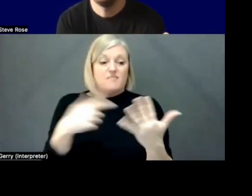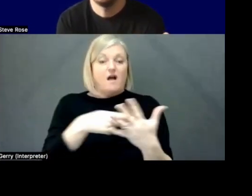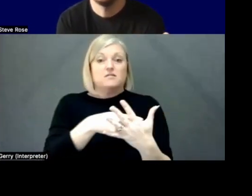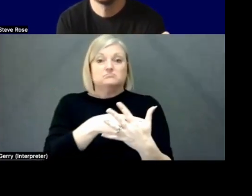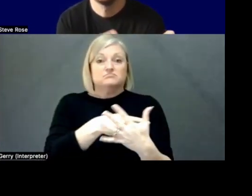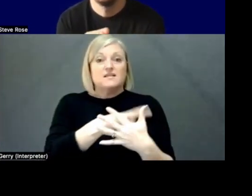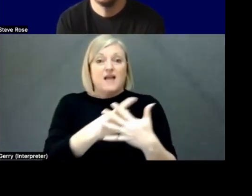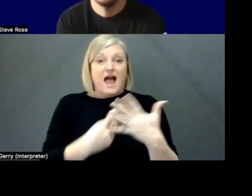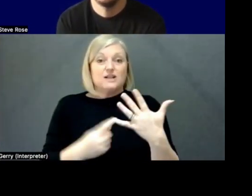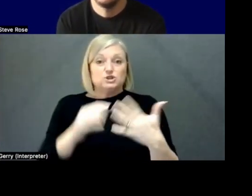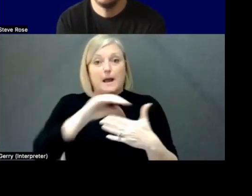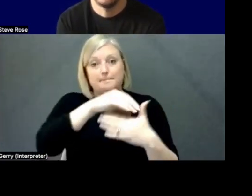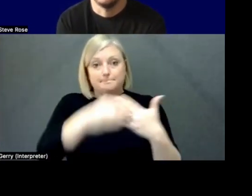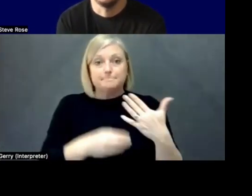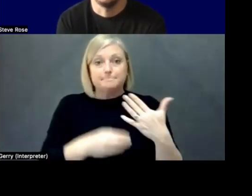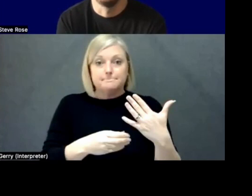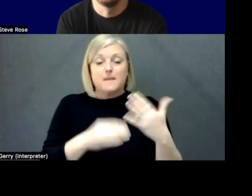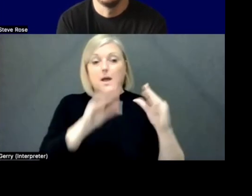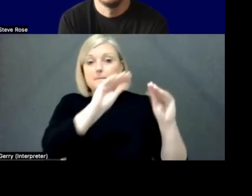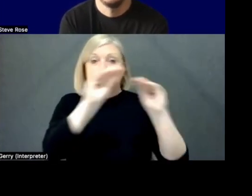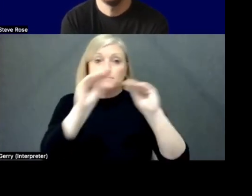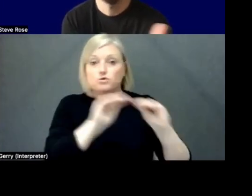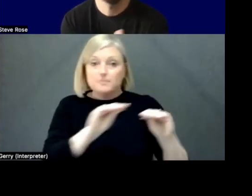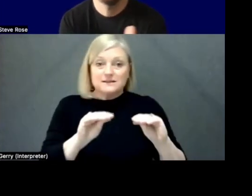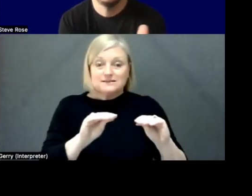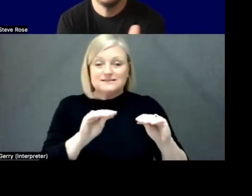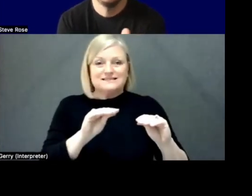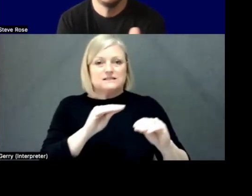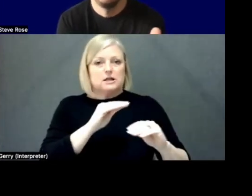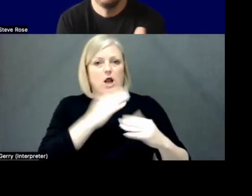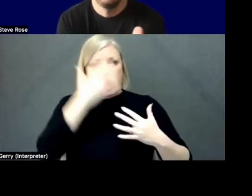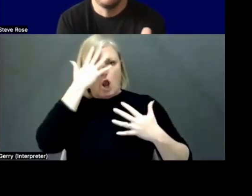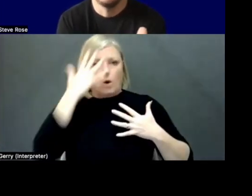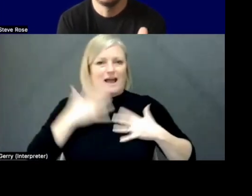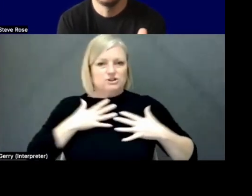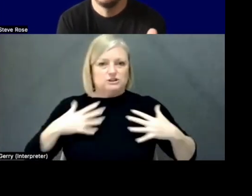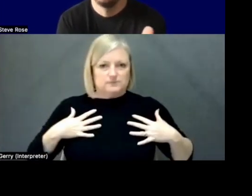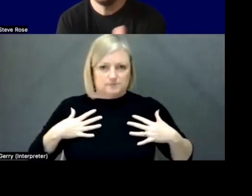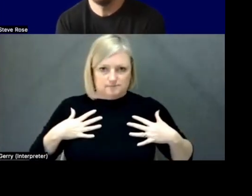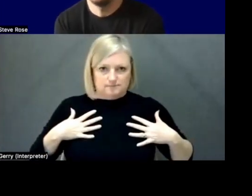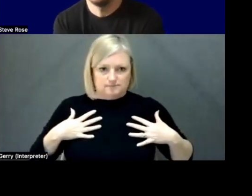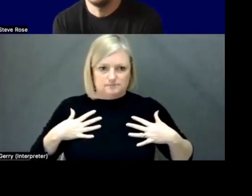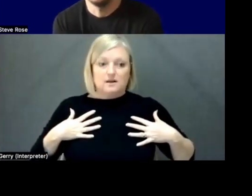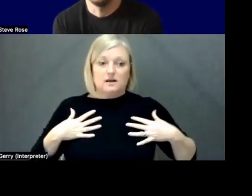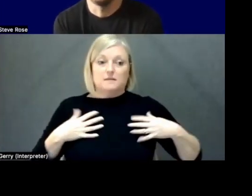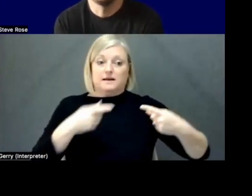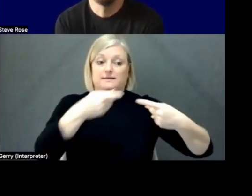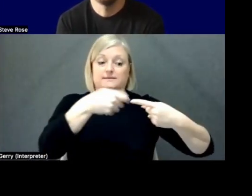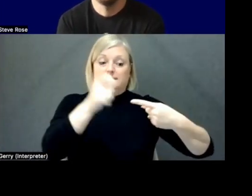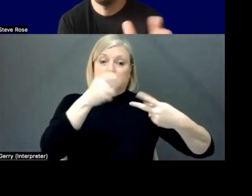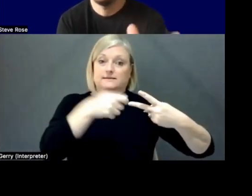a movement and there was a location. It's not to say that palm orientation isn't important and